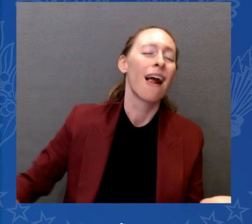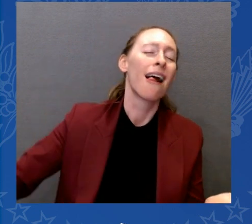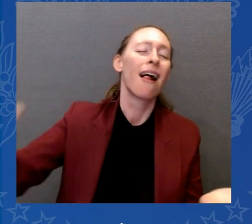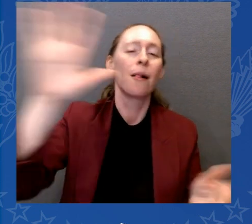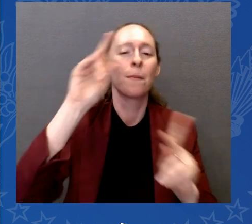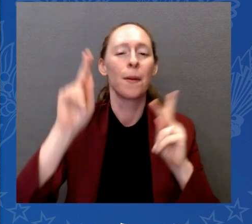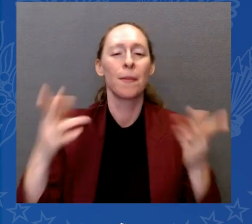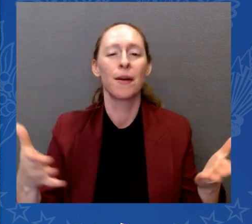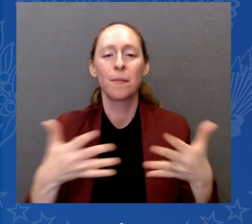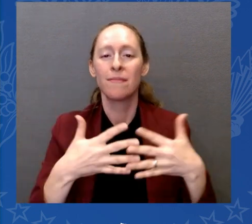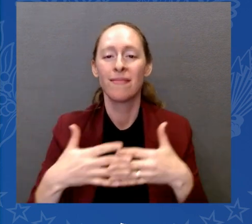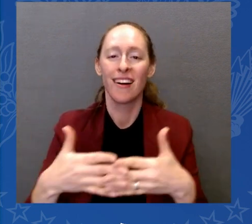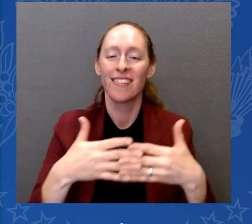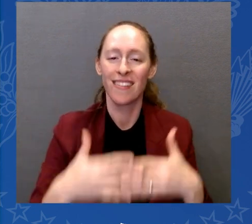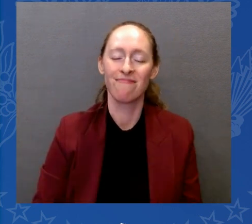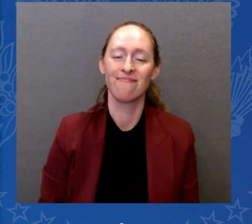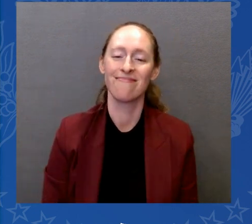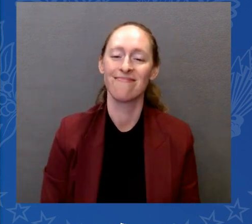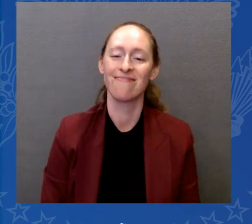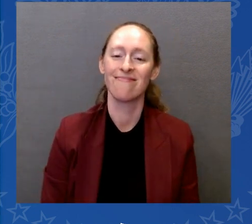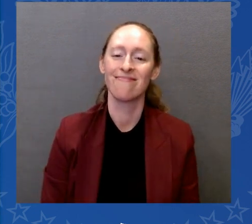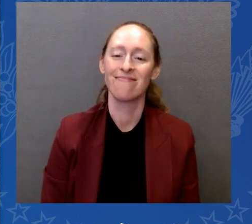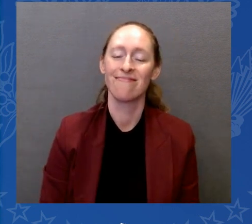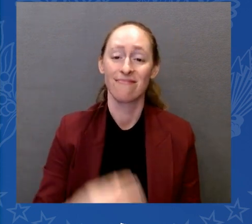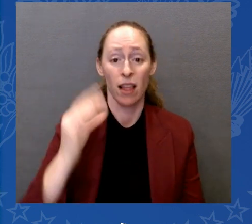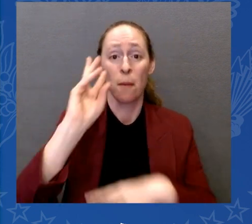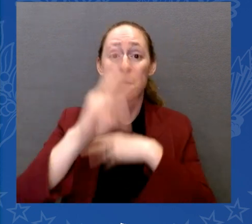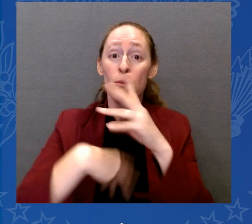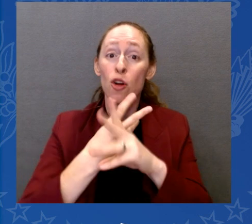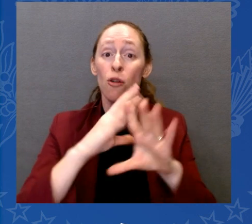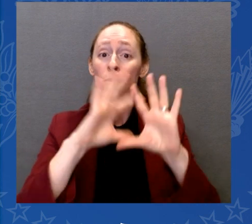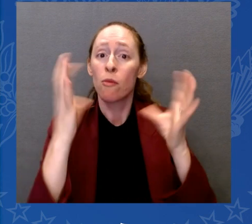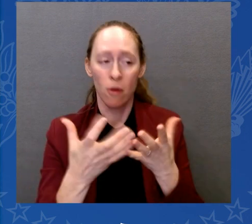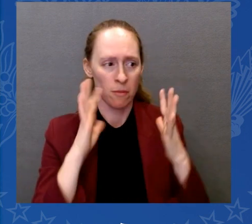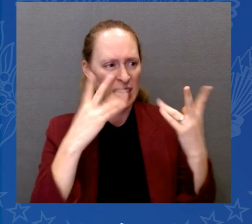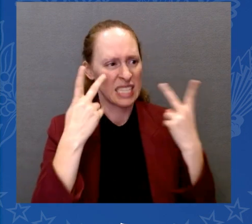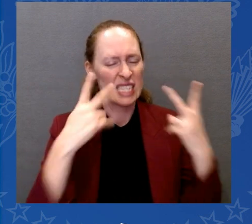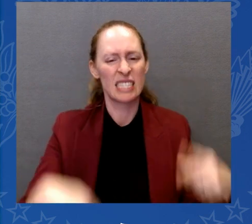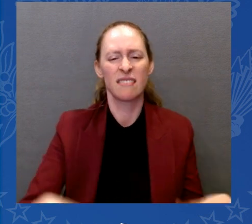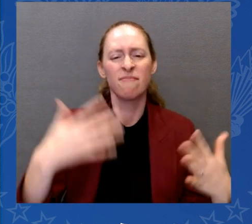It's a permanent, permanent decision -- an action that no future President can overturn.